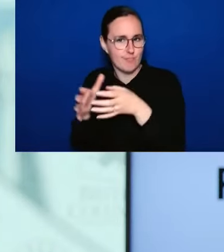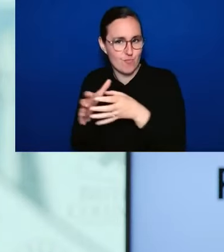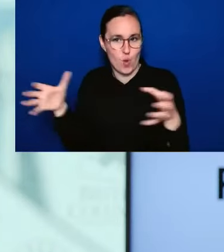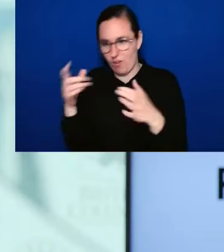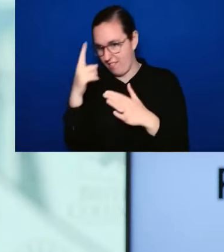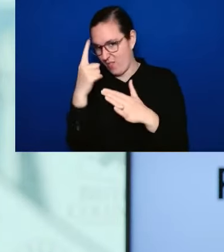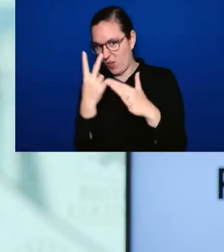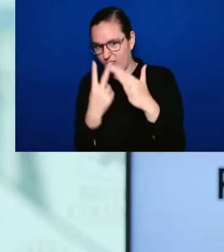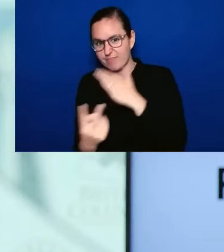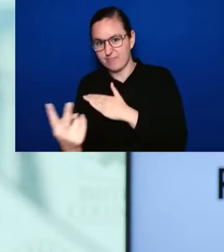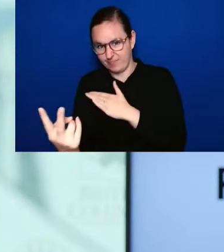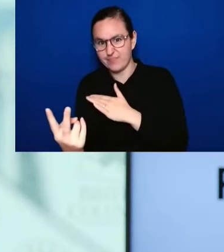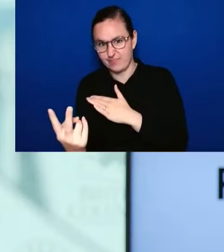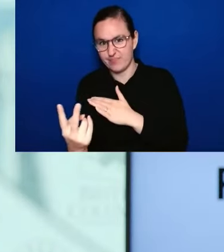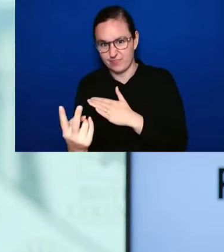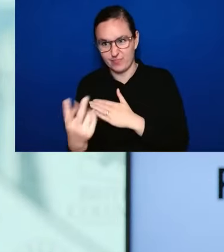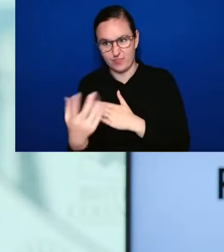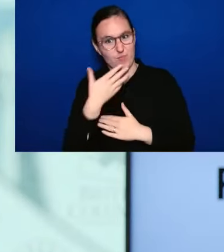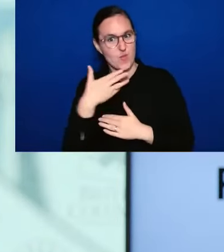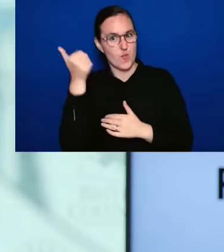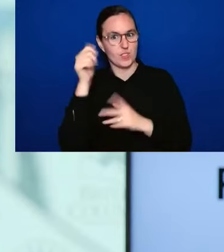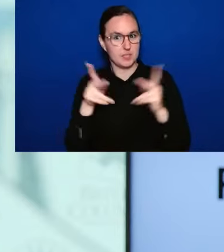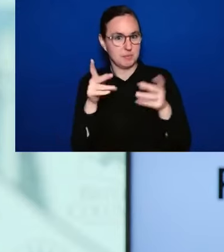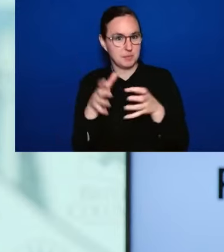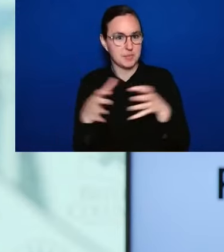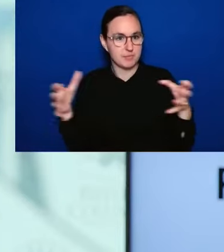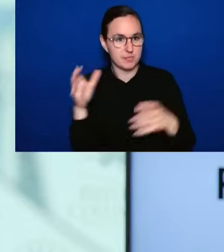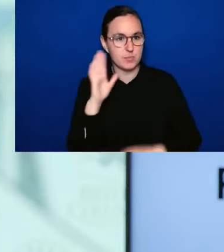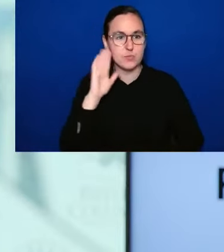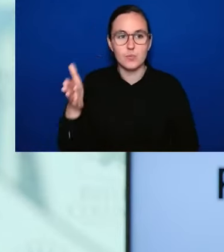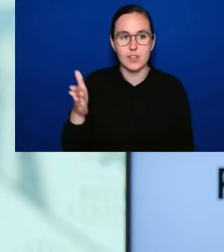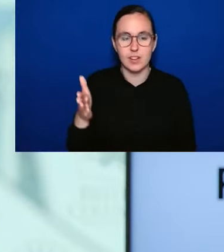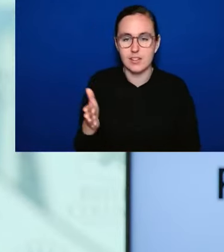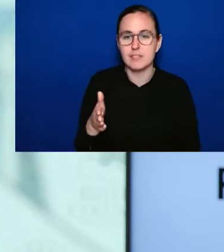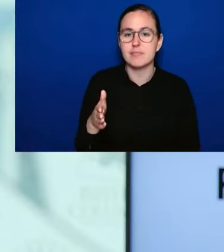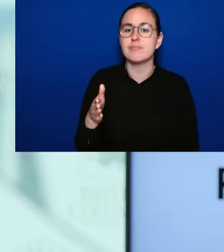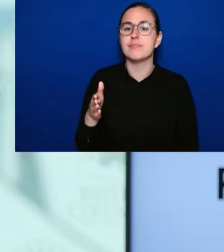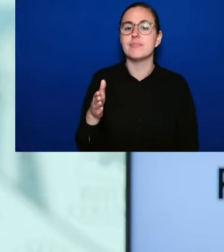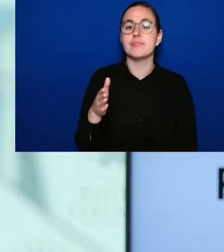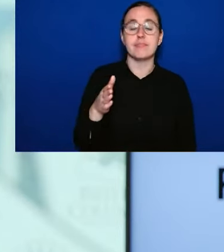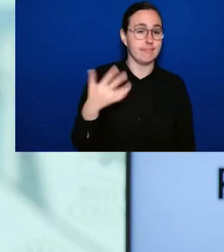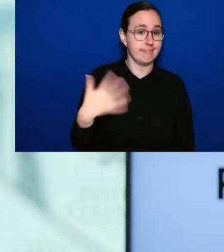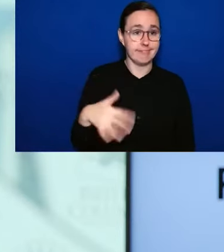ten years significantly but what is going to be a very